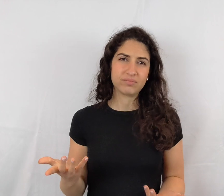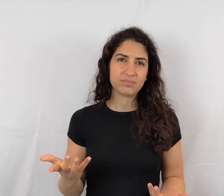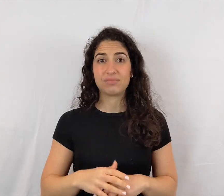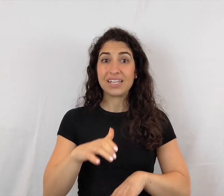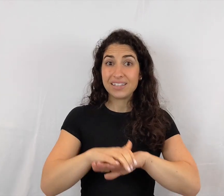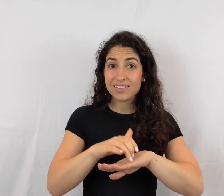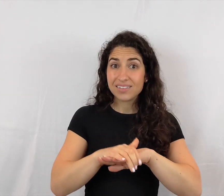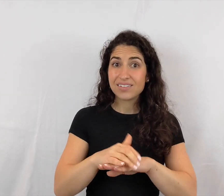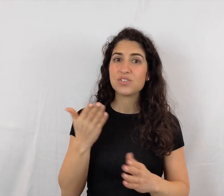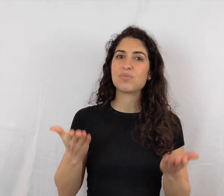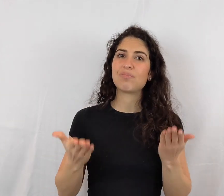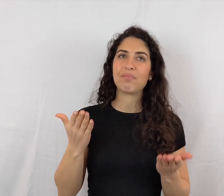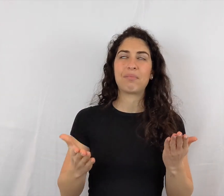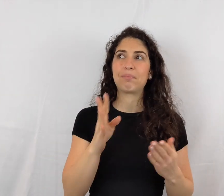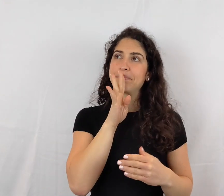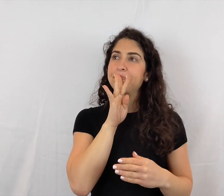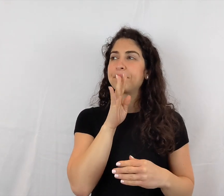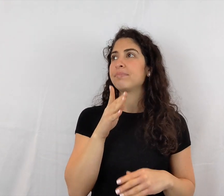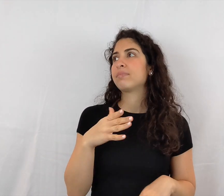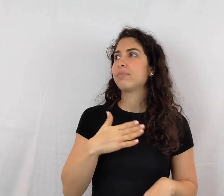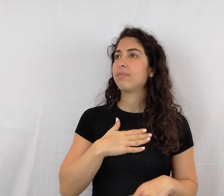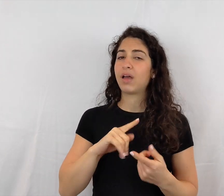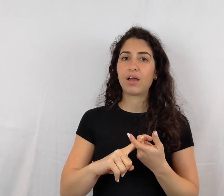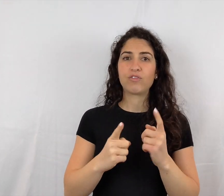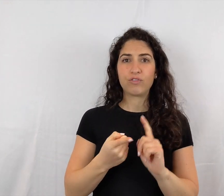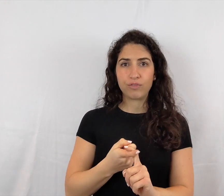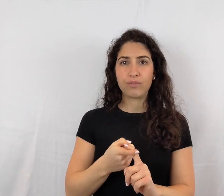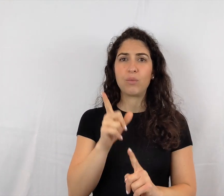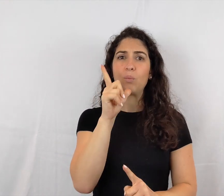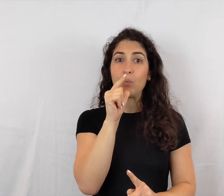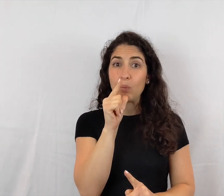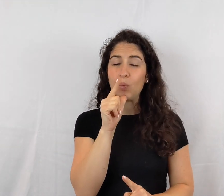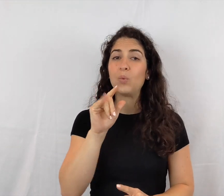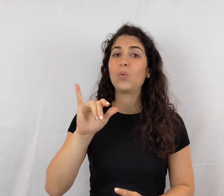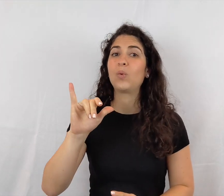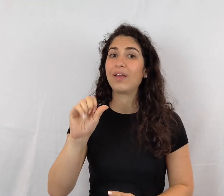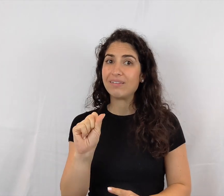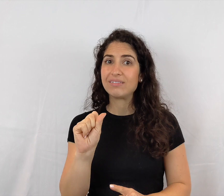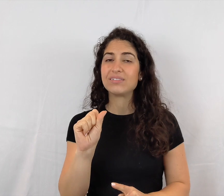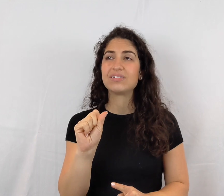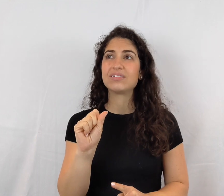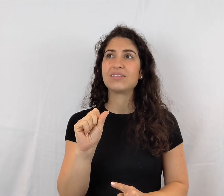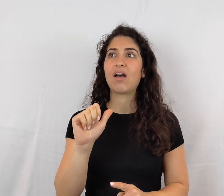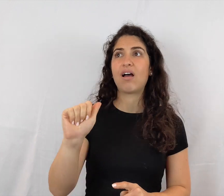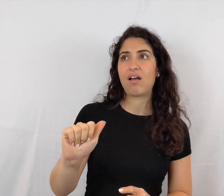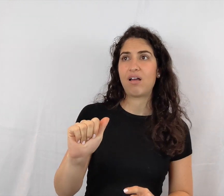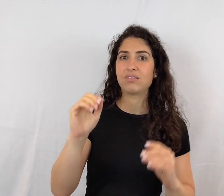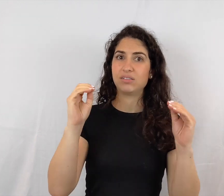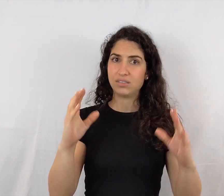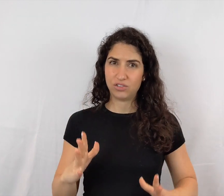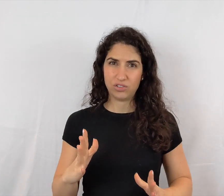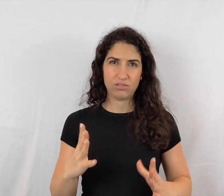English, we might speak: "My friend who is a teacher..."